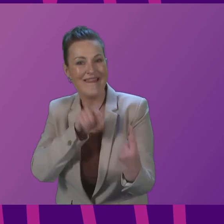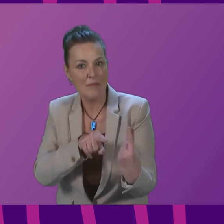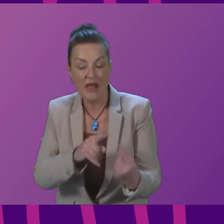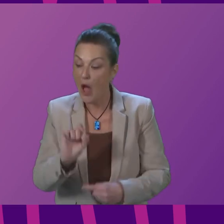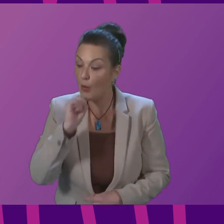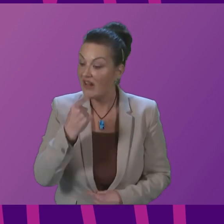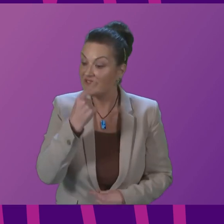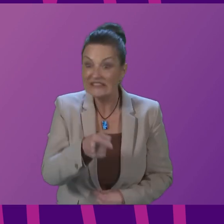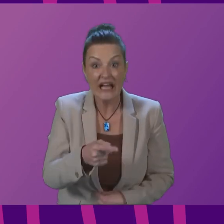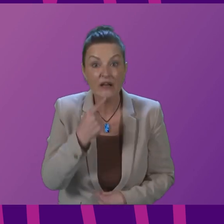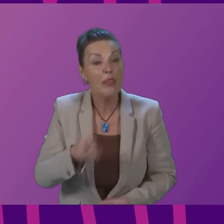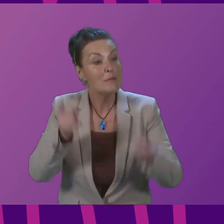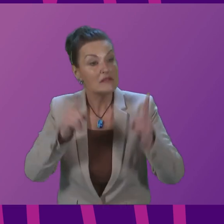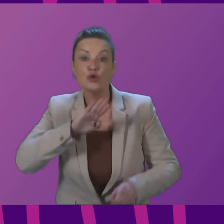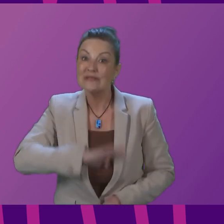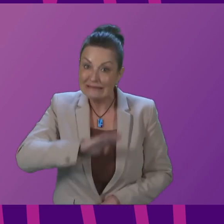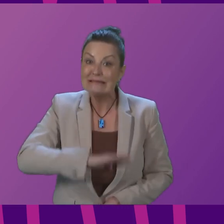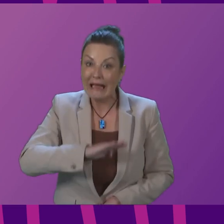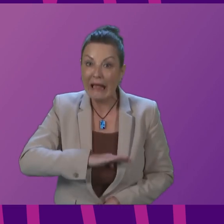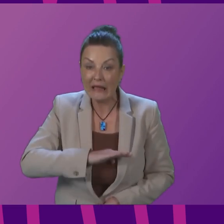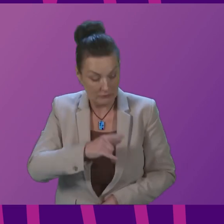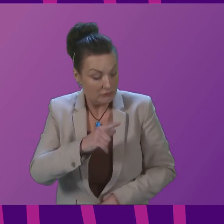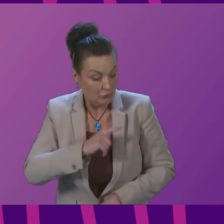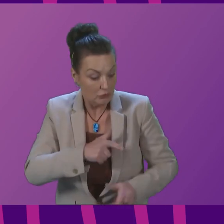on the basis of the reasons set out”.